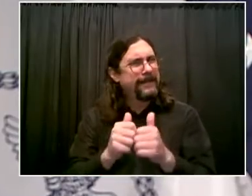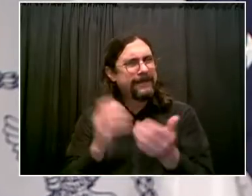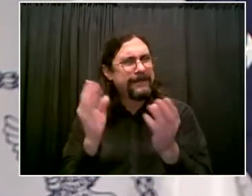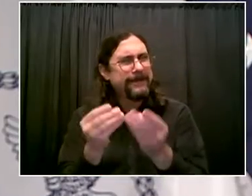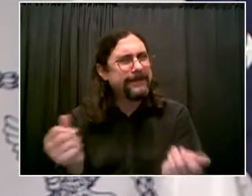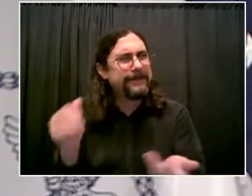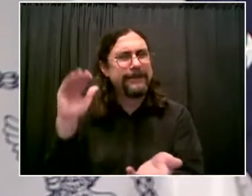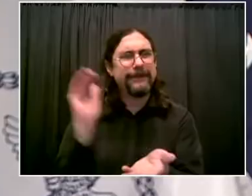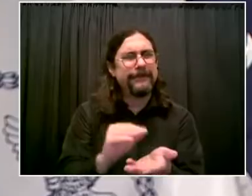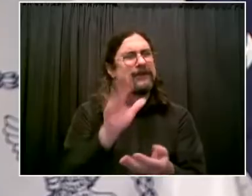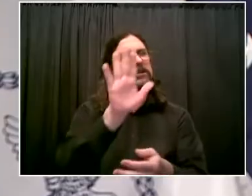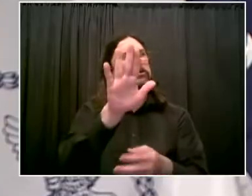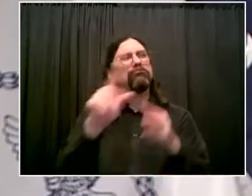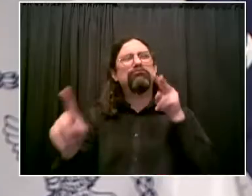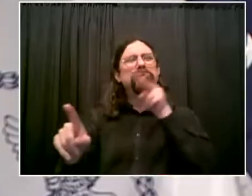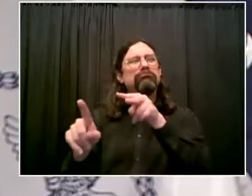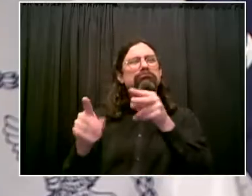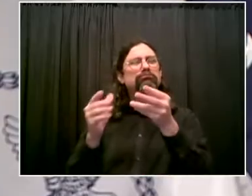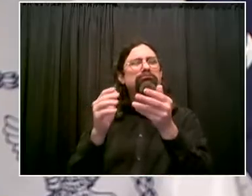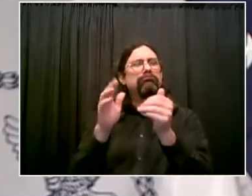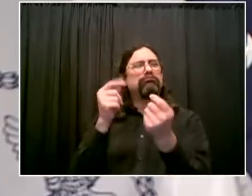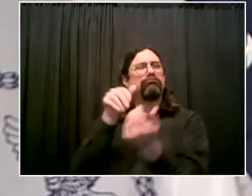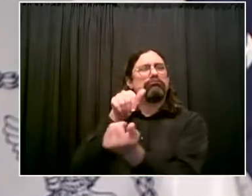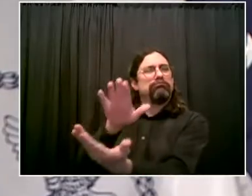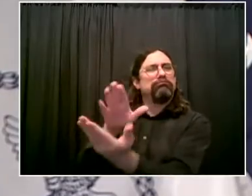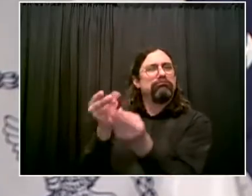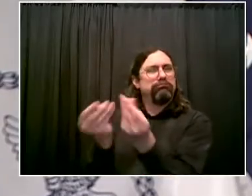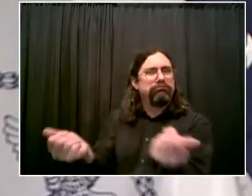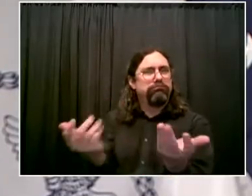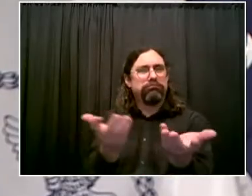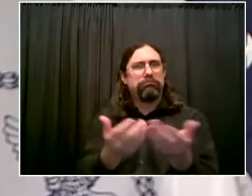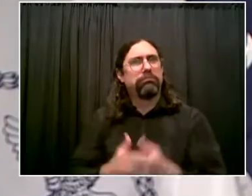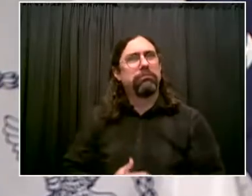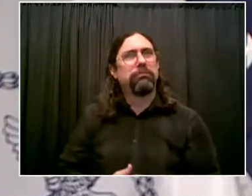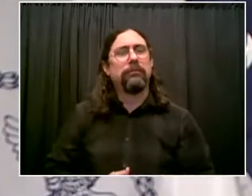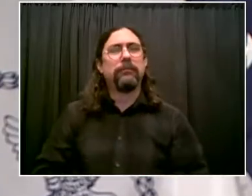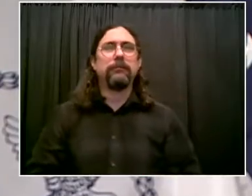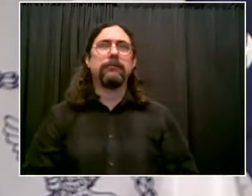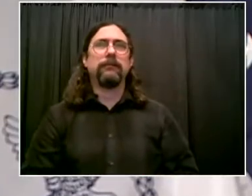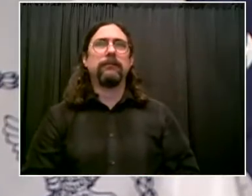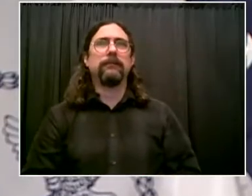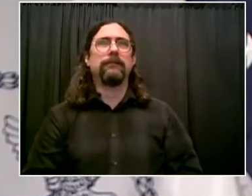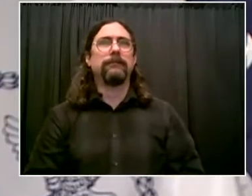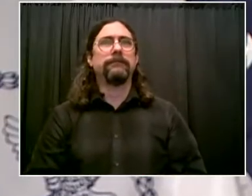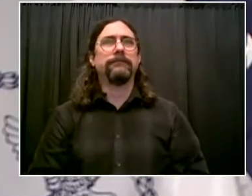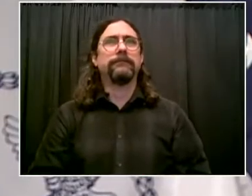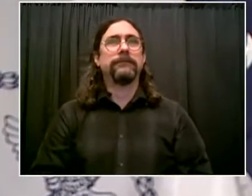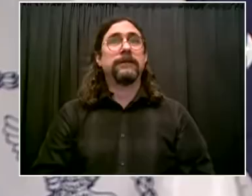ON LOOKING TO GET A SENSE WHAT YOU'RE HOPING TO SEE FROM THE CITY BOTH AT THE POLICING LEVEL AND ON THE COMMUNITY LEVEL